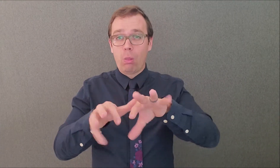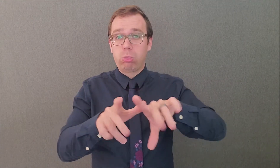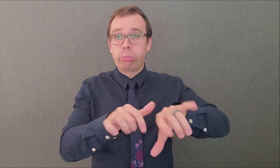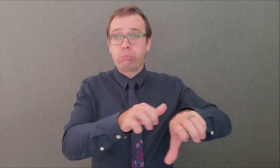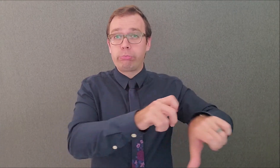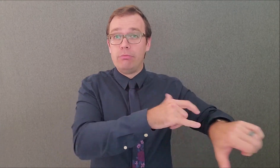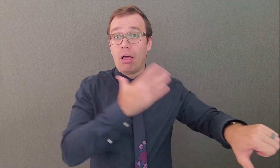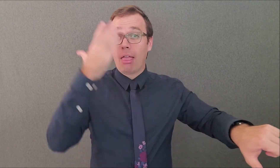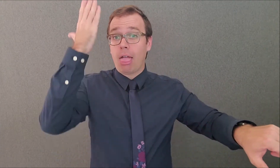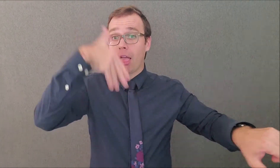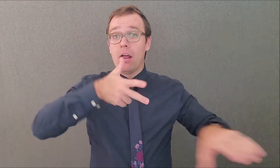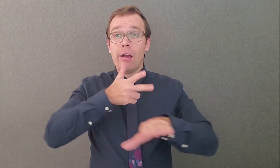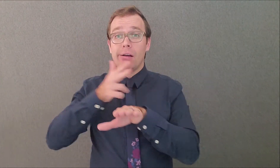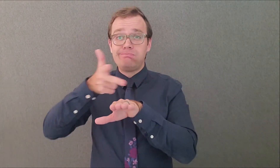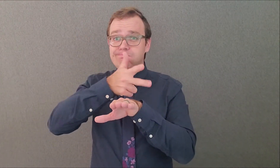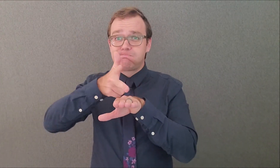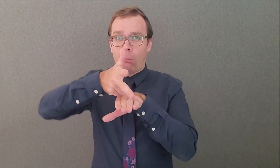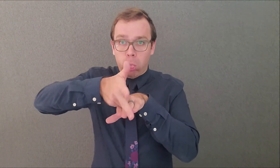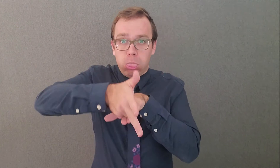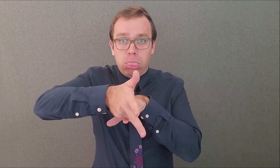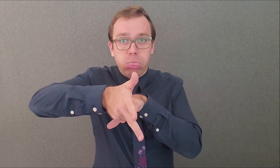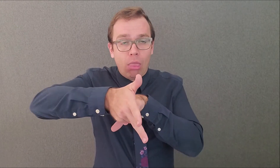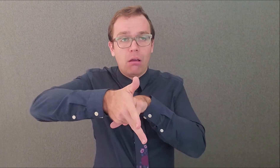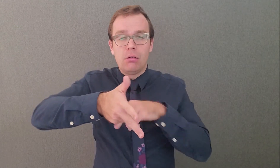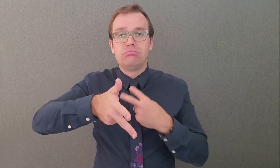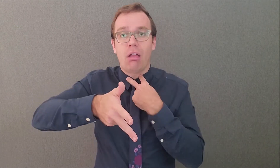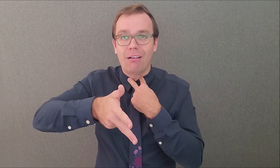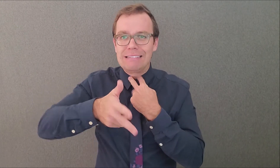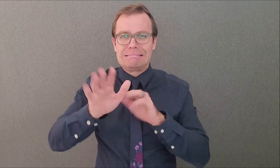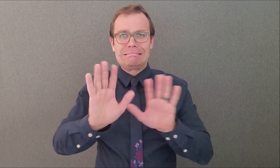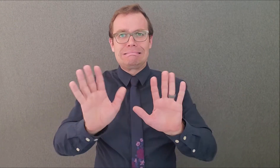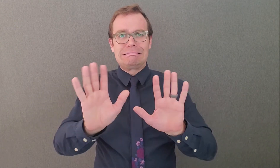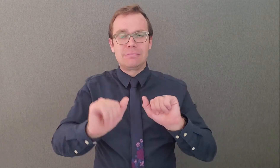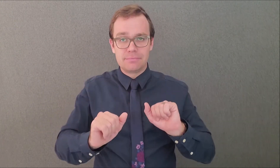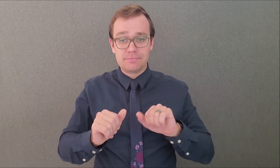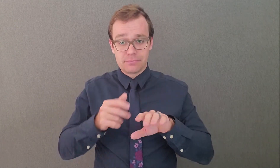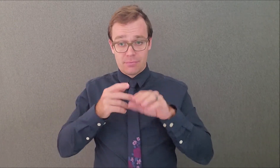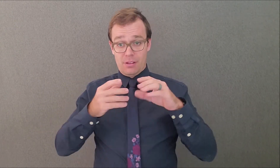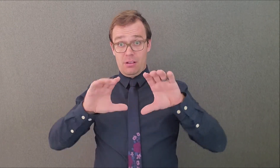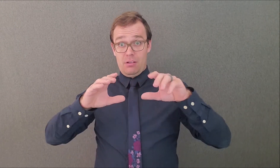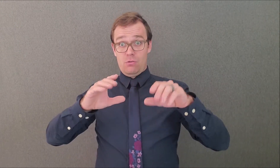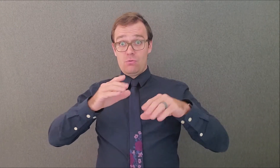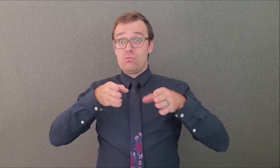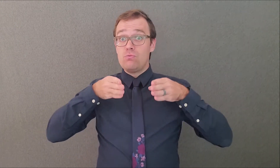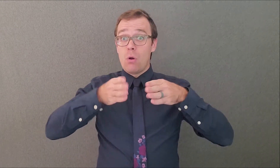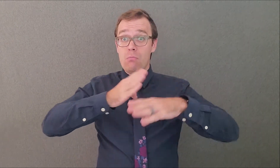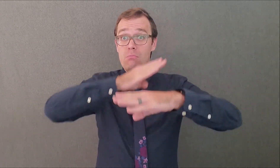and you could be stranded or trapped. Do not drive around a barricade.